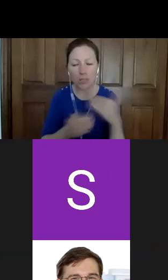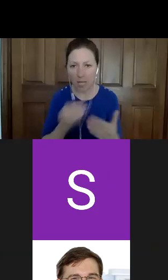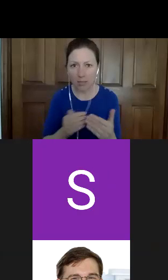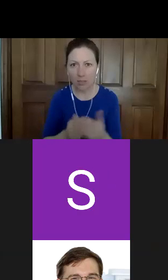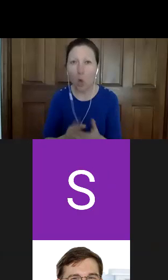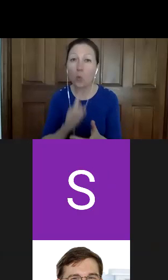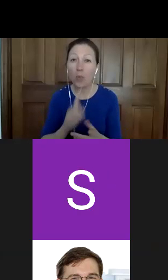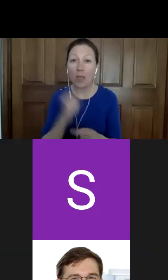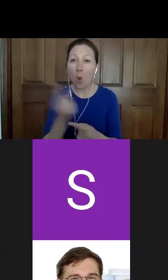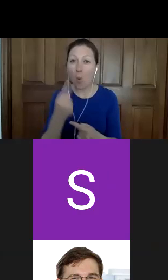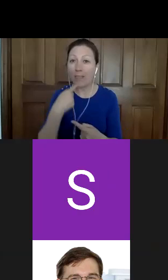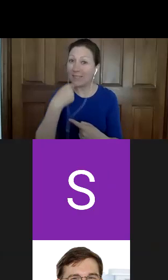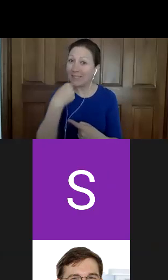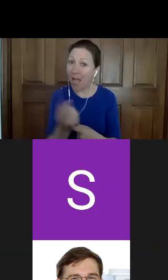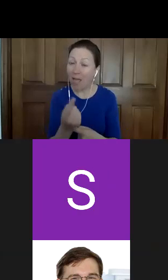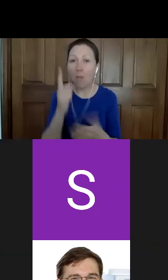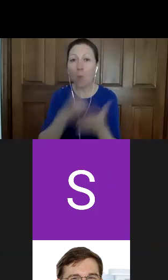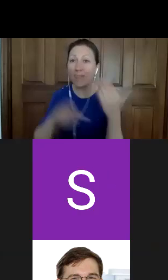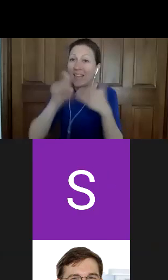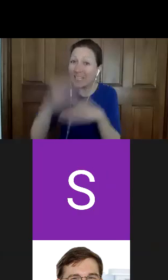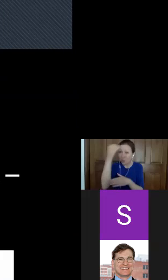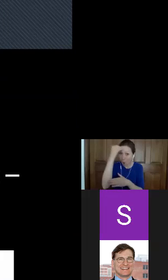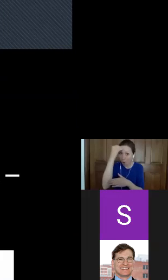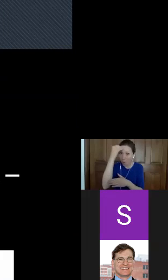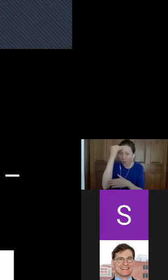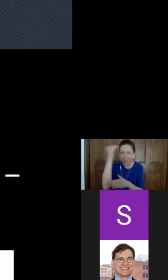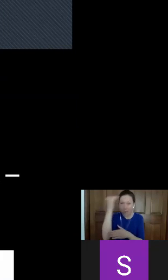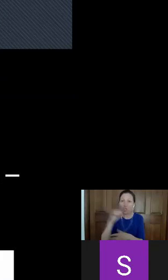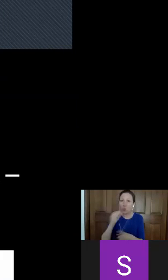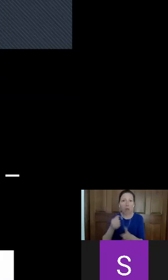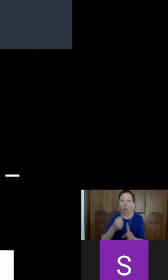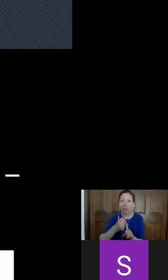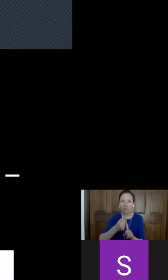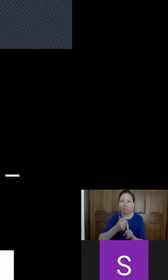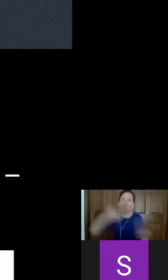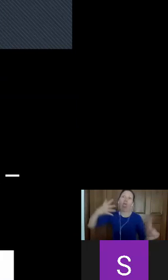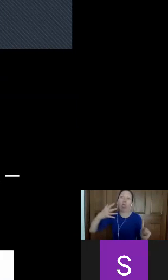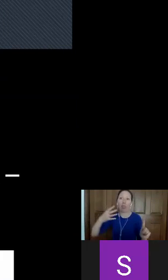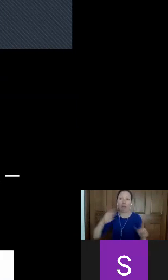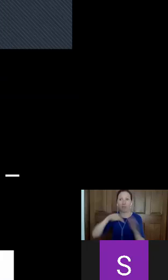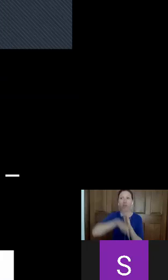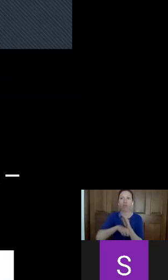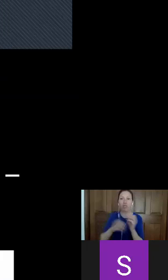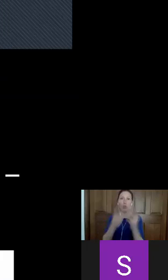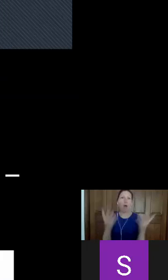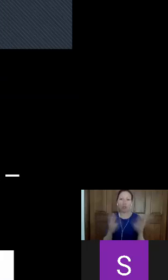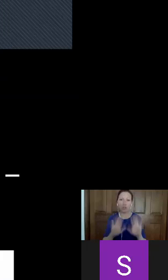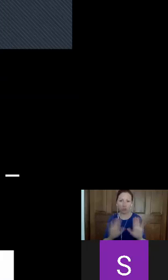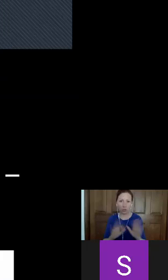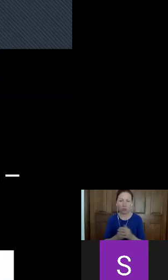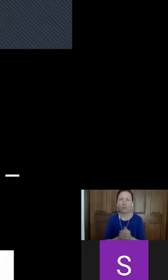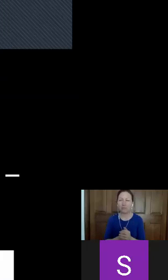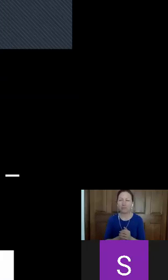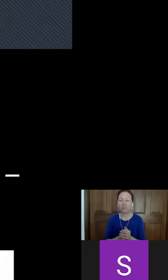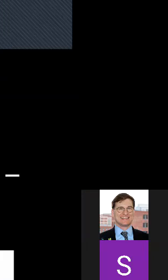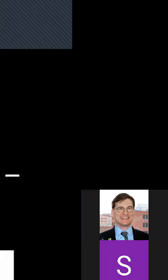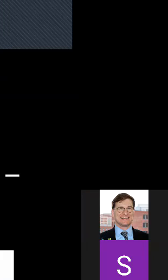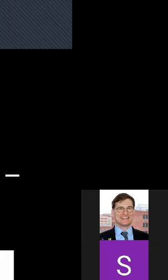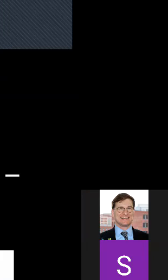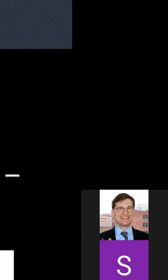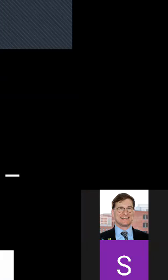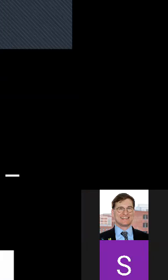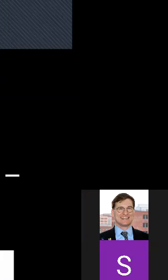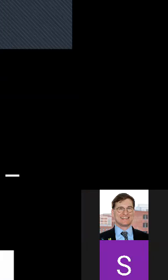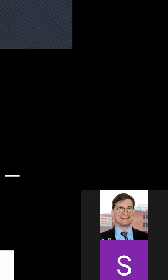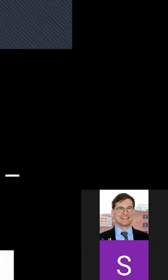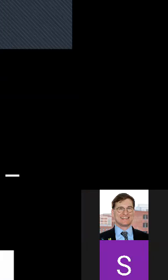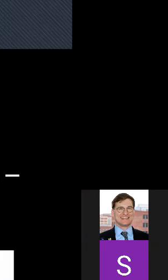process, again, only give them what they need. So again, after you're employed, I would say